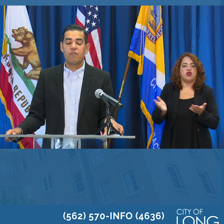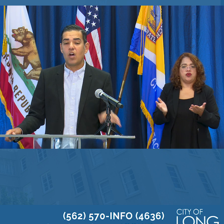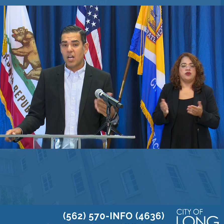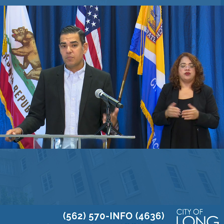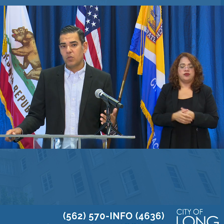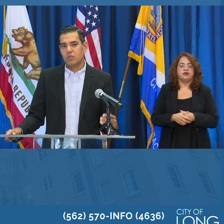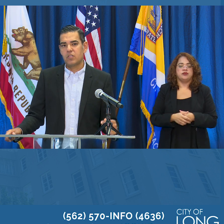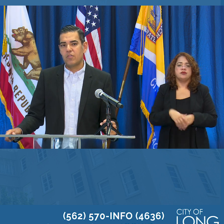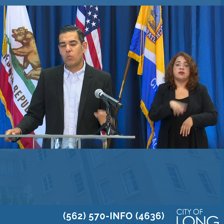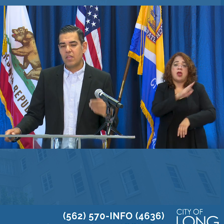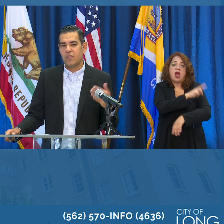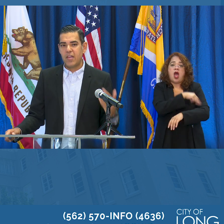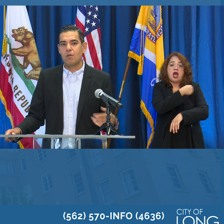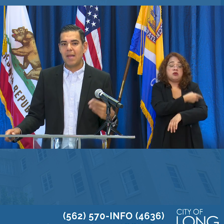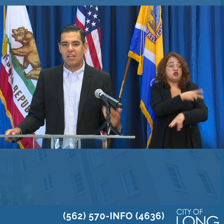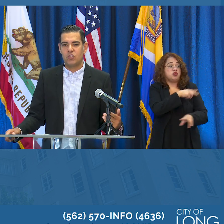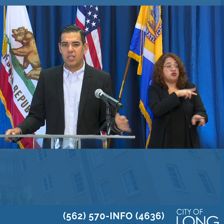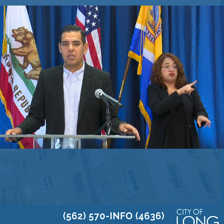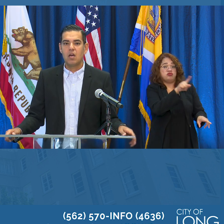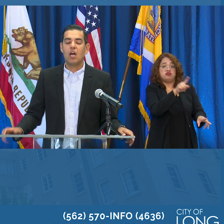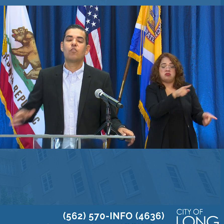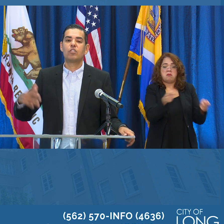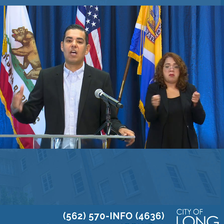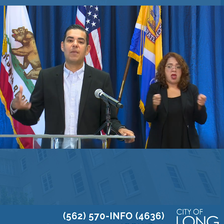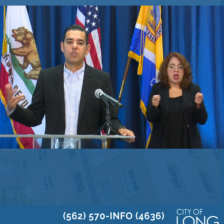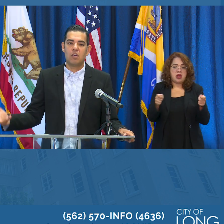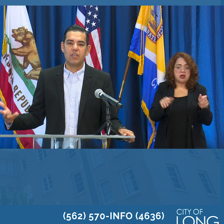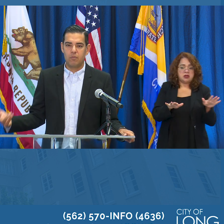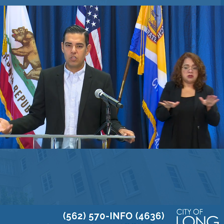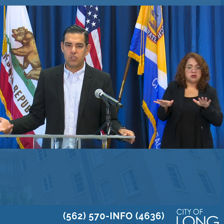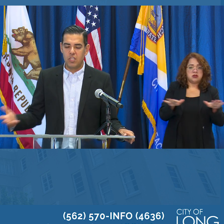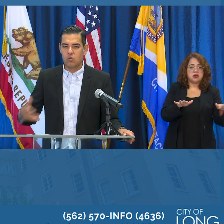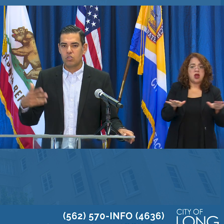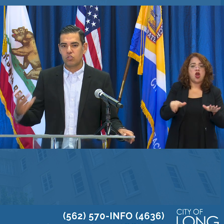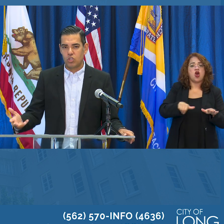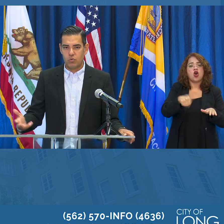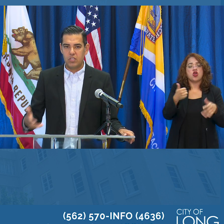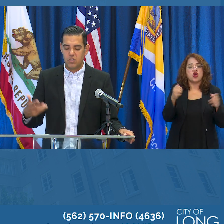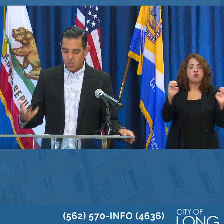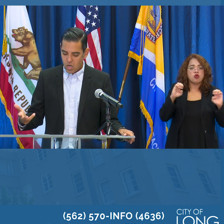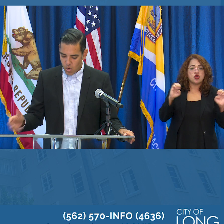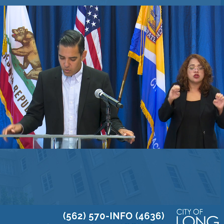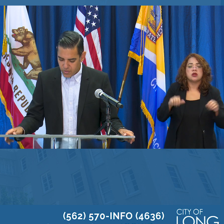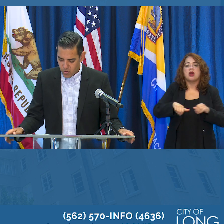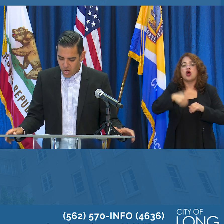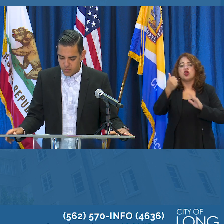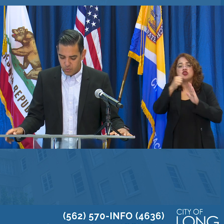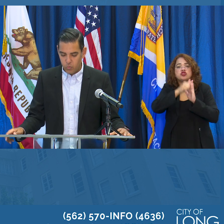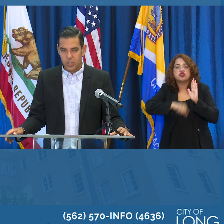of the hospitals and the way that they are managing other types of emergencies or surgeries within their hospital. They're really